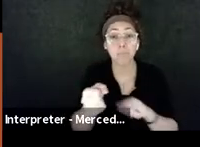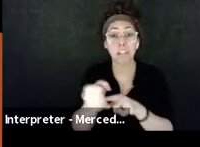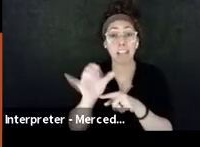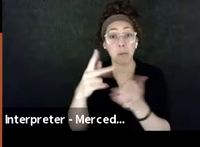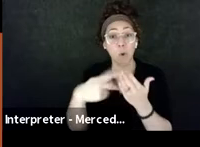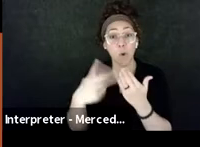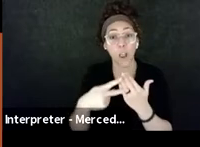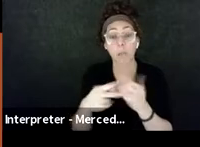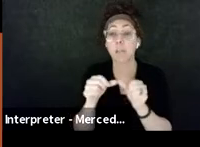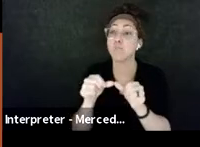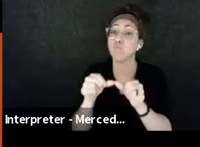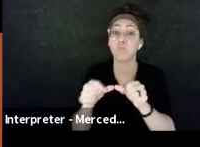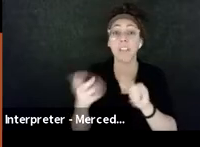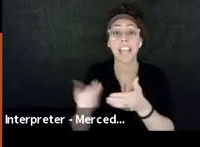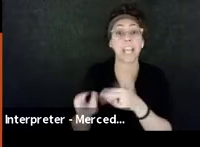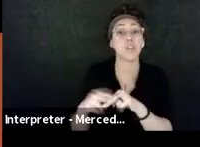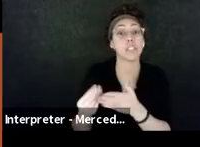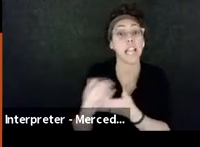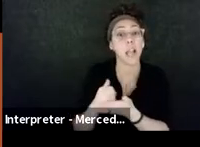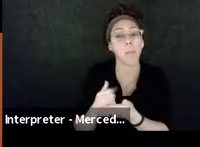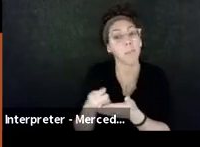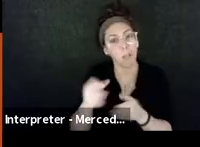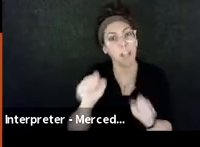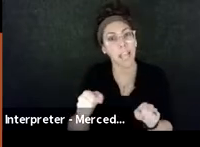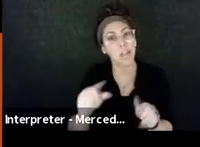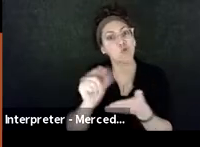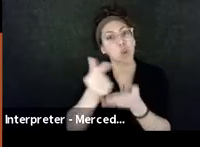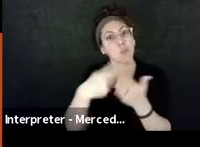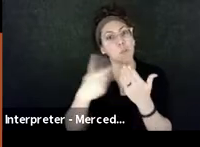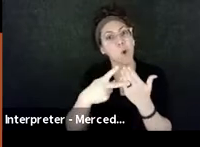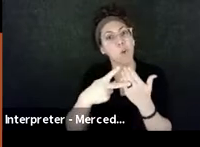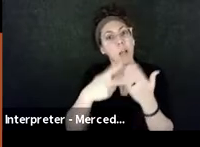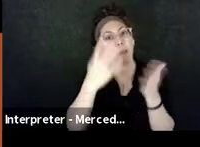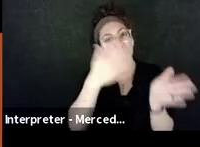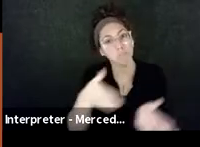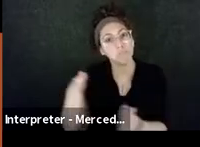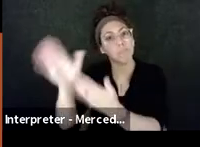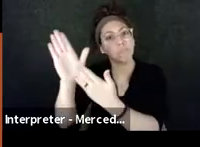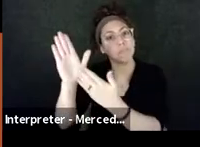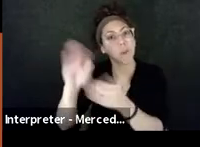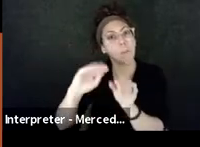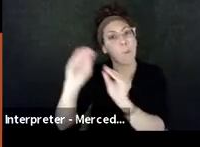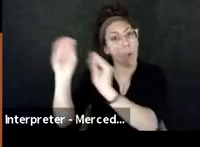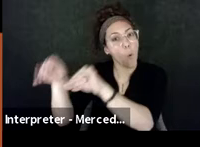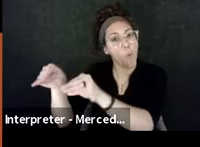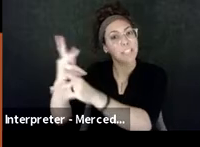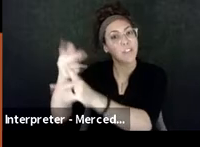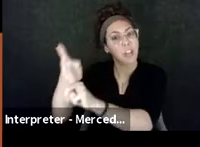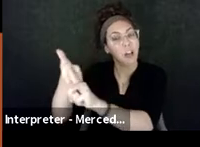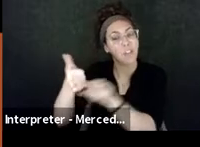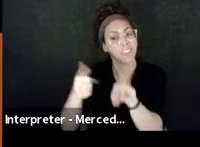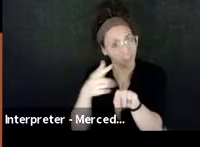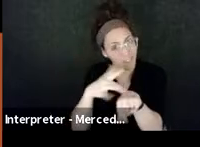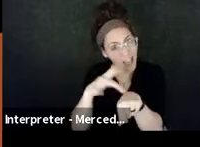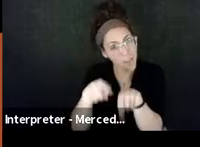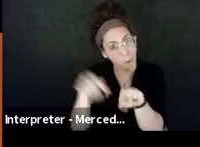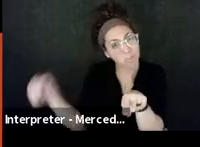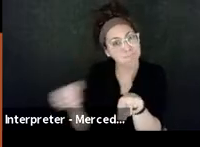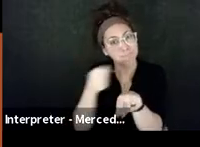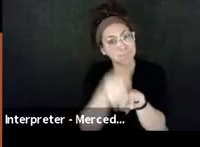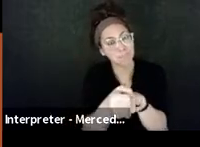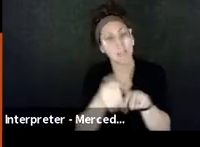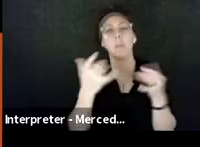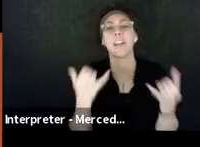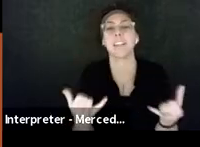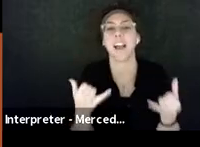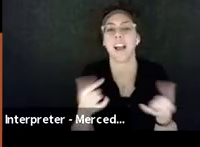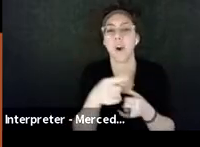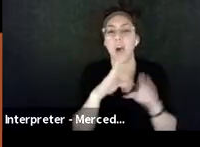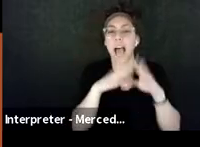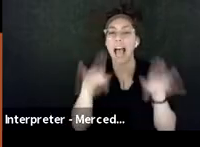maria.rodriguez: They increase their income and they're able to graduate from the program and then that space opens up. So because we are so limited and permanent supportive housing stock. That's why we have a prioritization system right